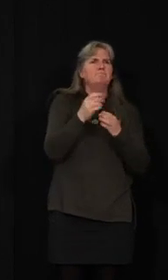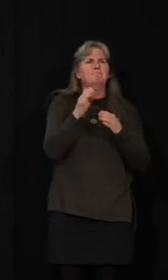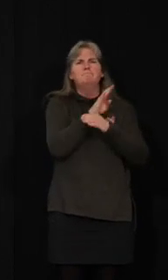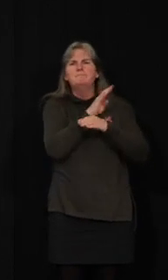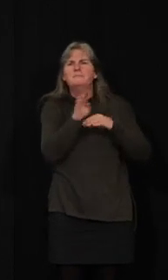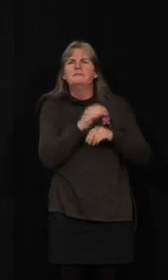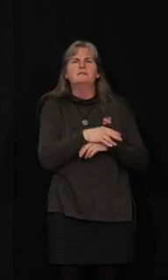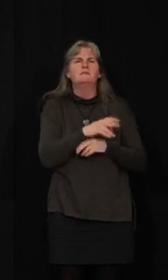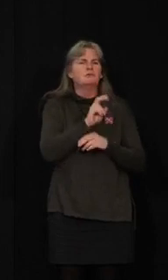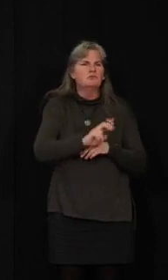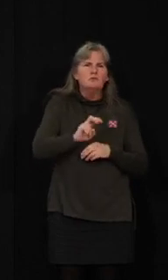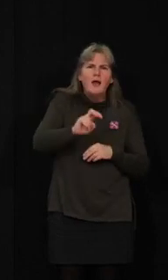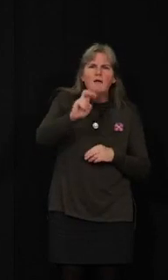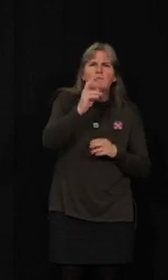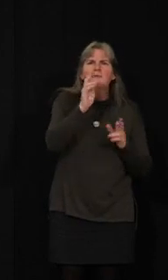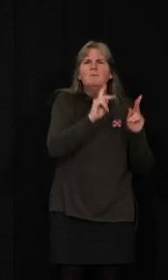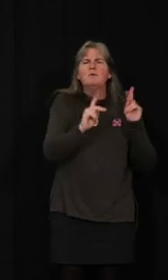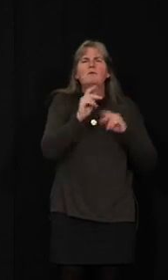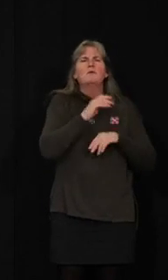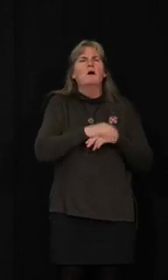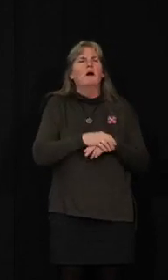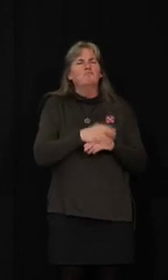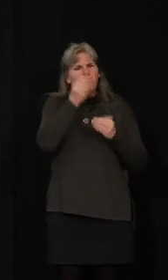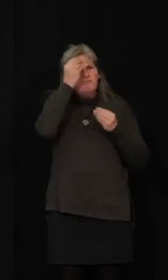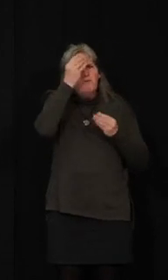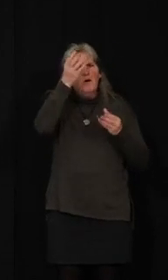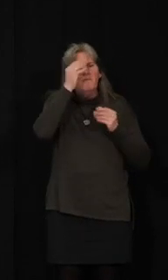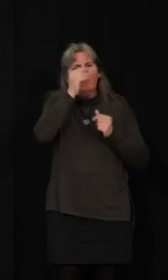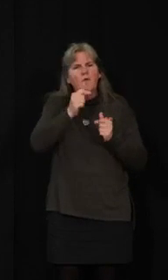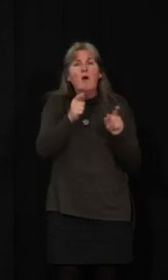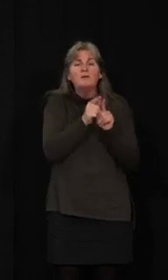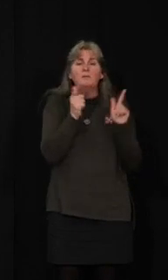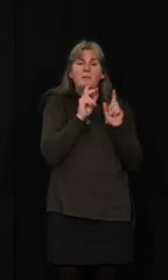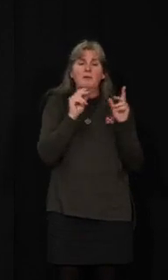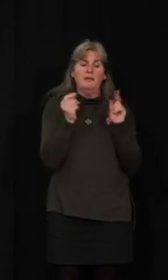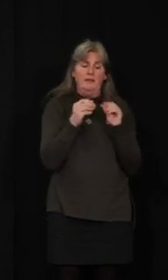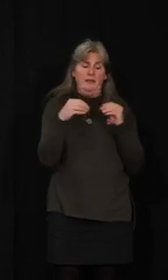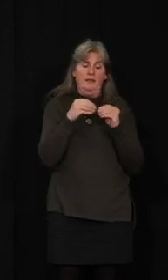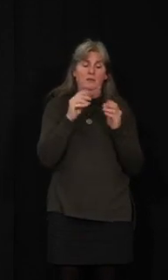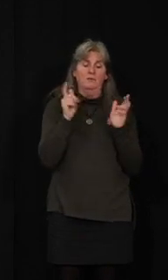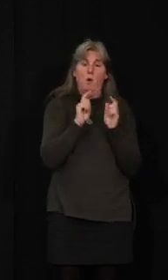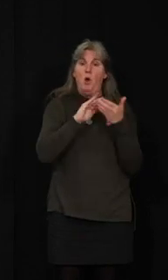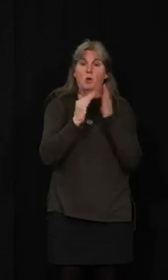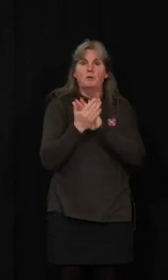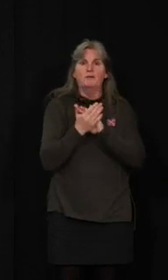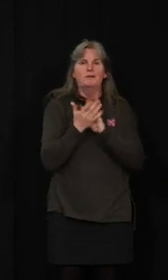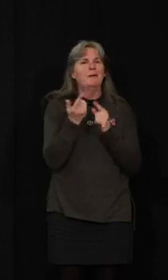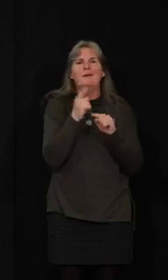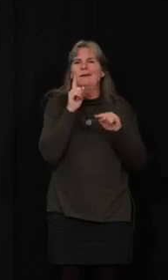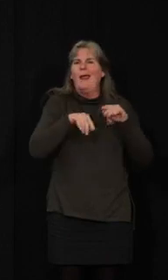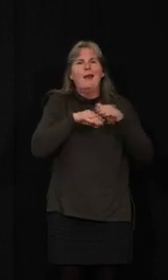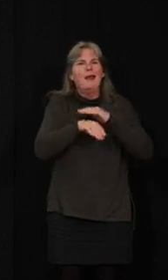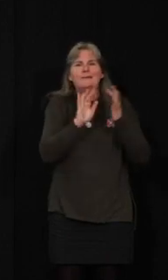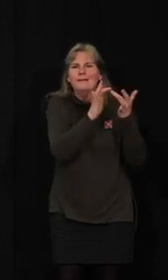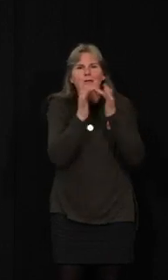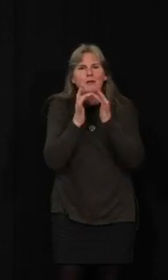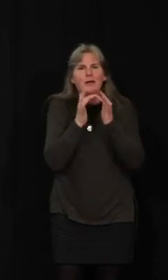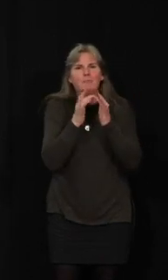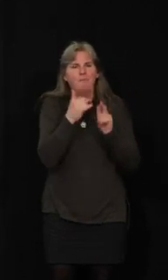informed including those in rurl communities who have more limitd access to Internet. We are happy to have another